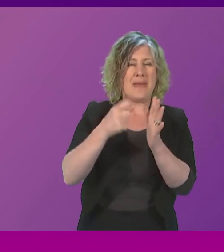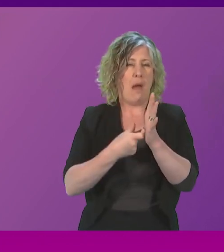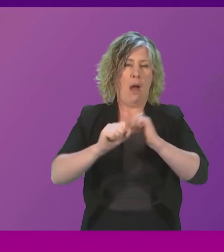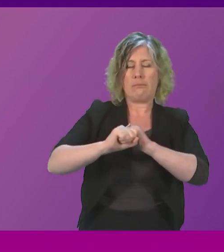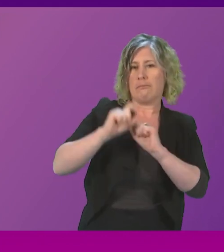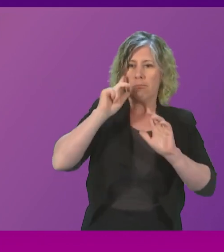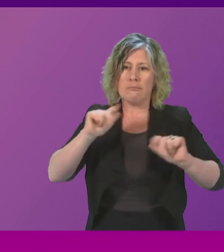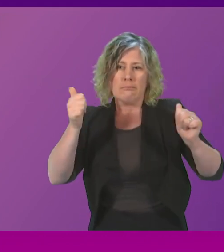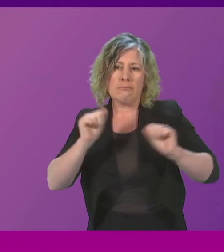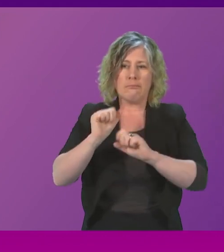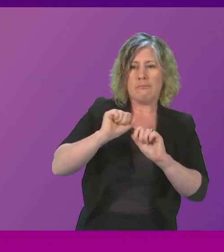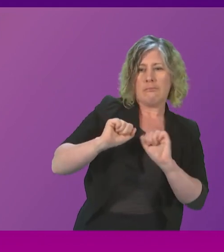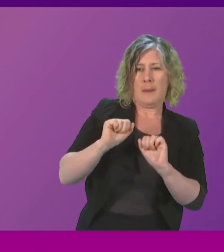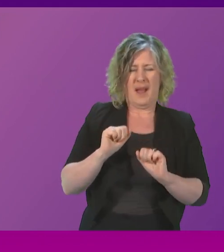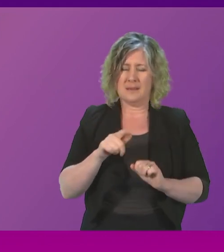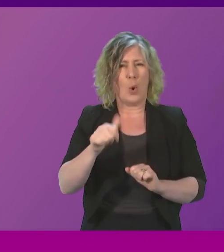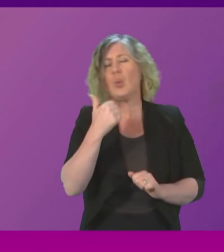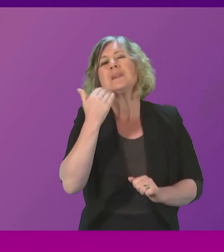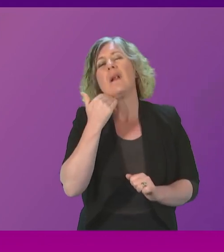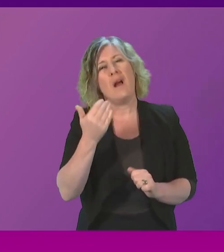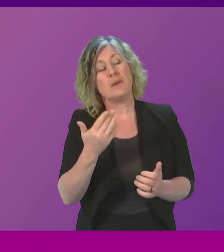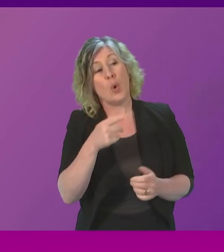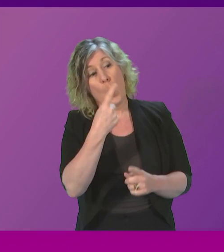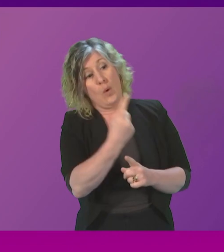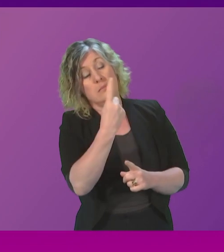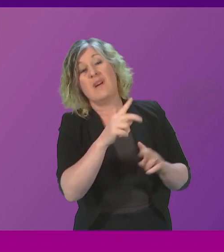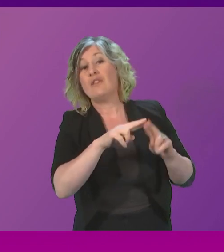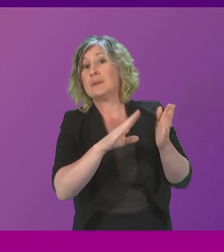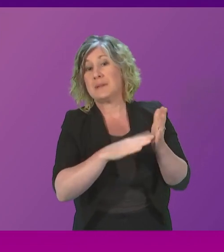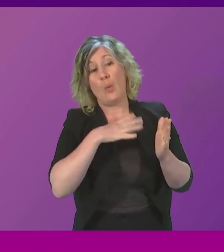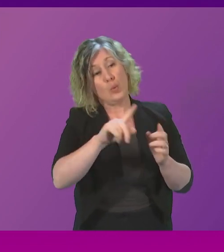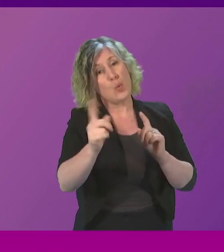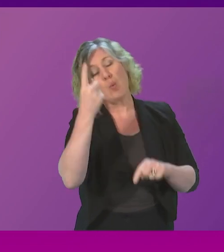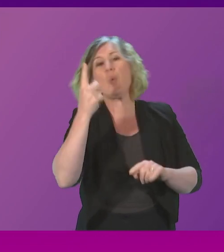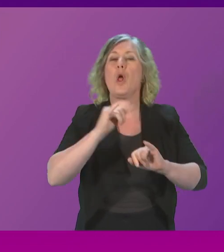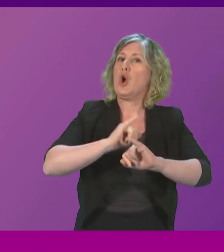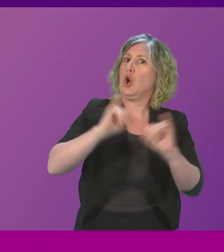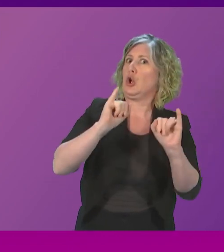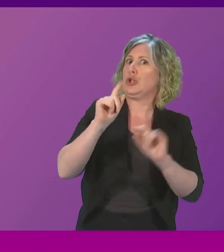Will the First Minister commit to calling for an urgent meeting to meet me, the chair